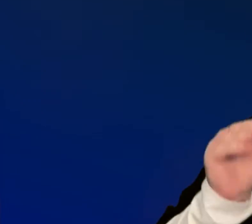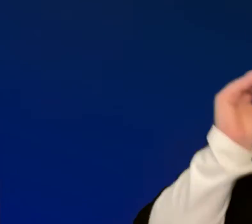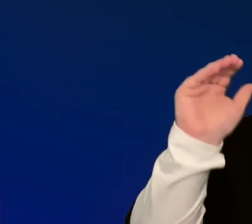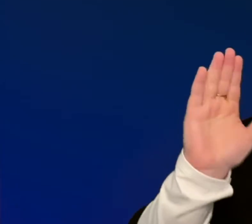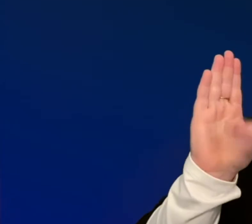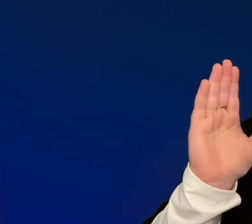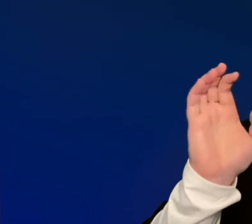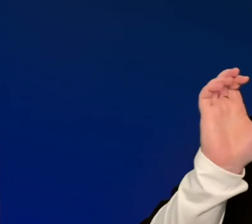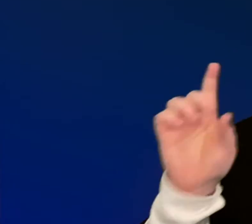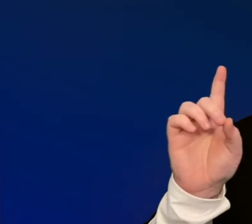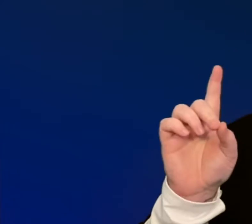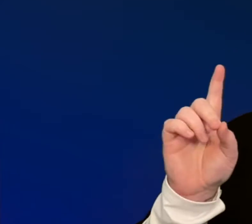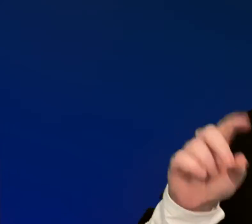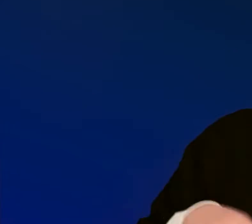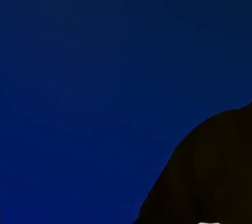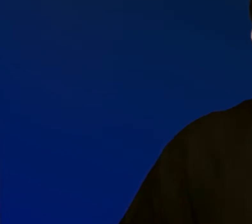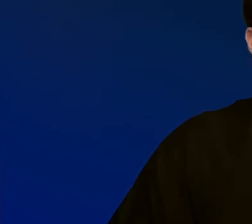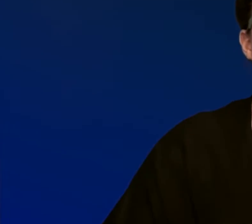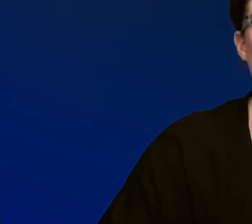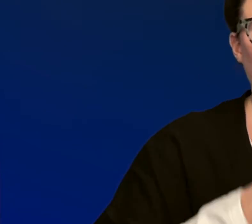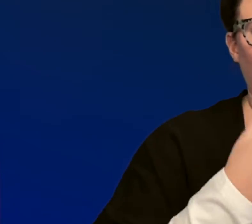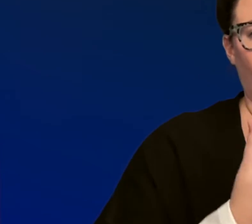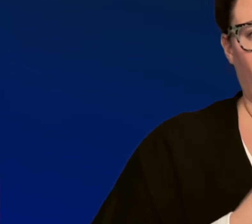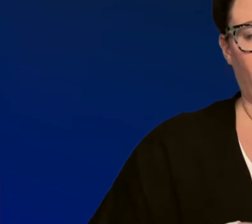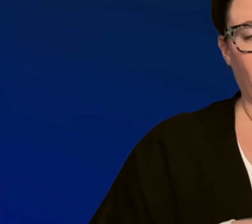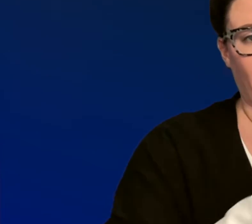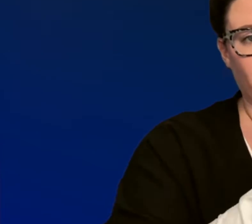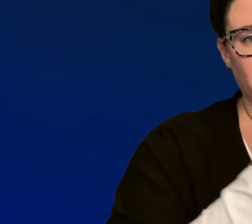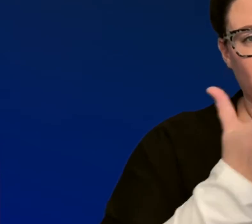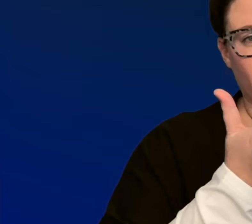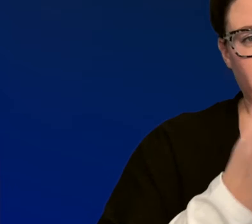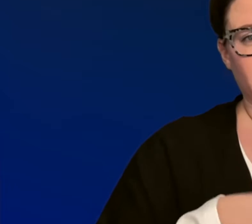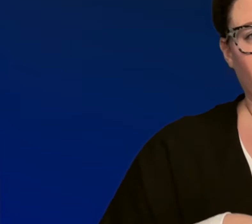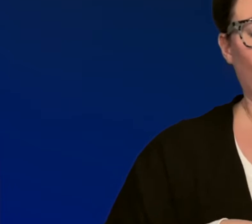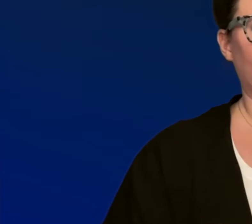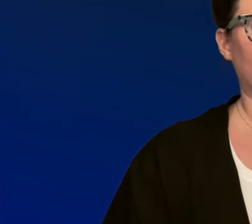Along with our Adult Basic Education program, we provide advocacy services for